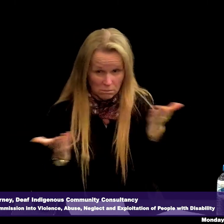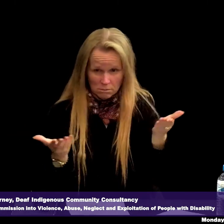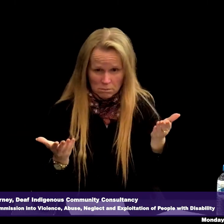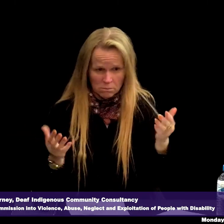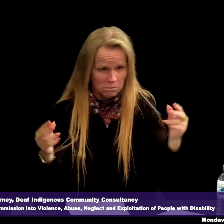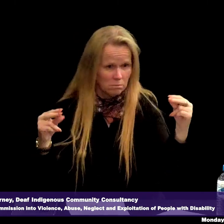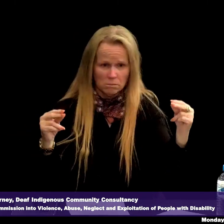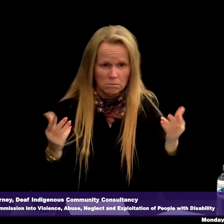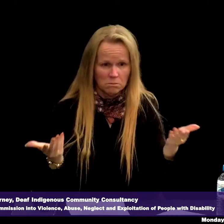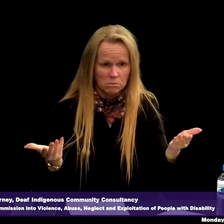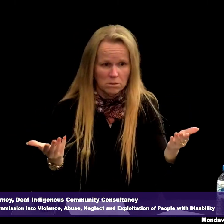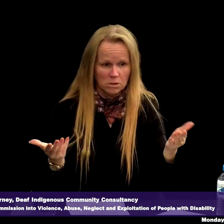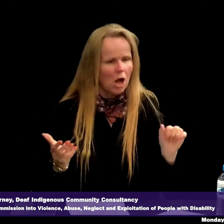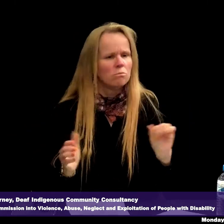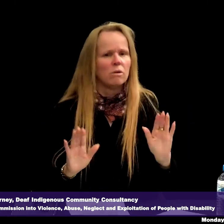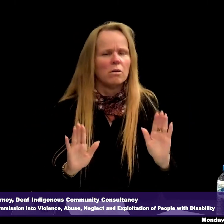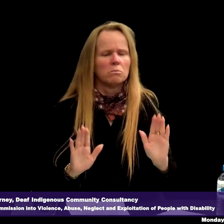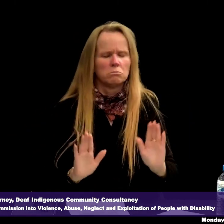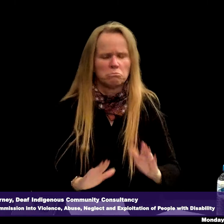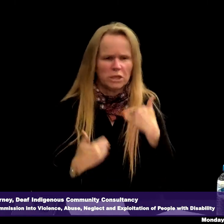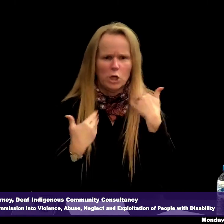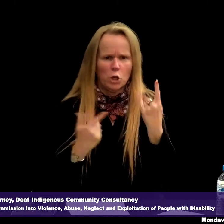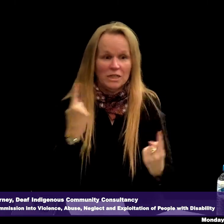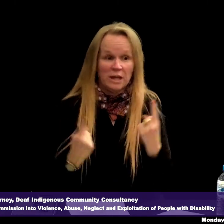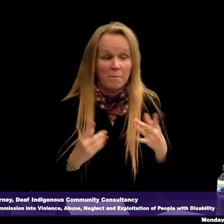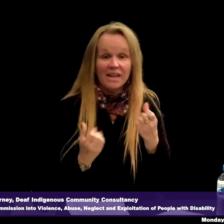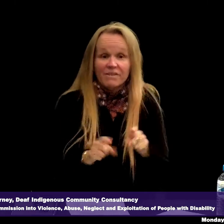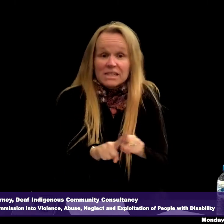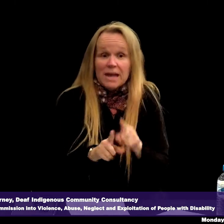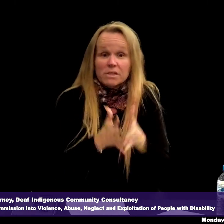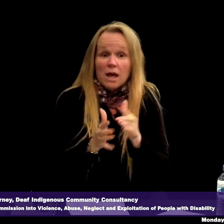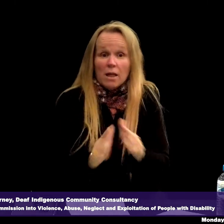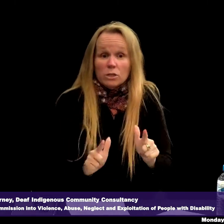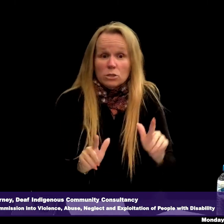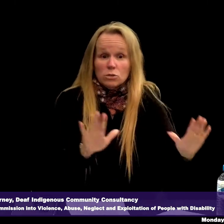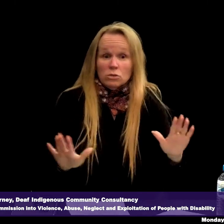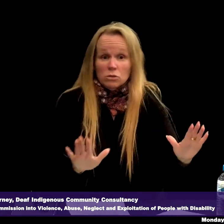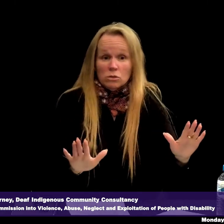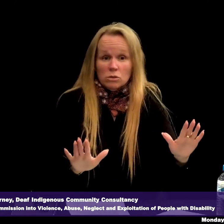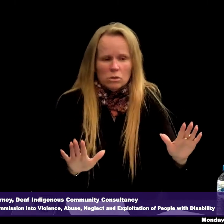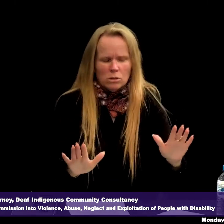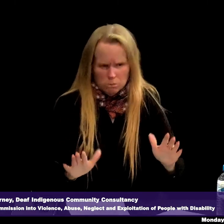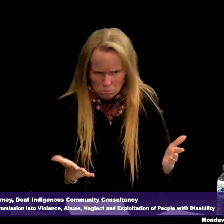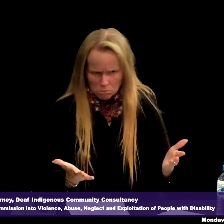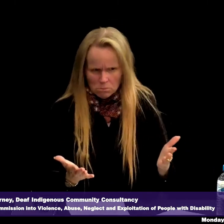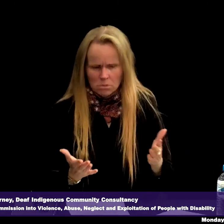asked her if she knew him, and they didn't know each other, I discovered. But they shared a common sign language.